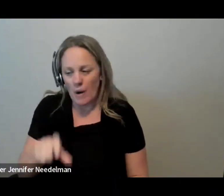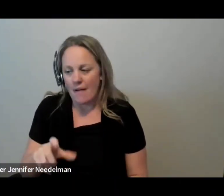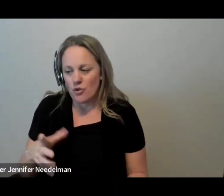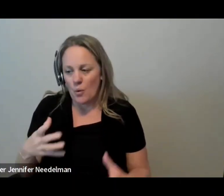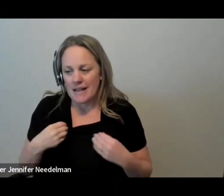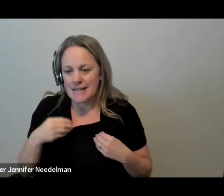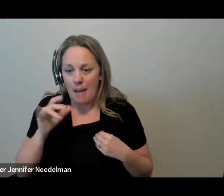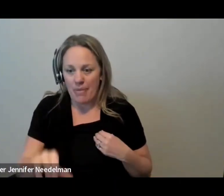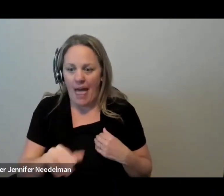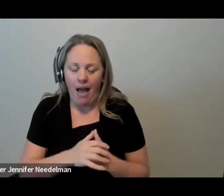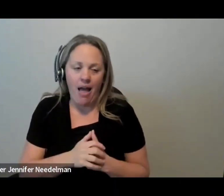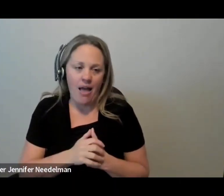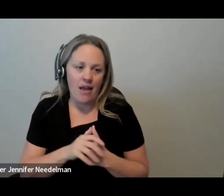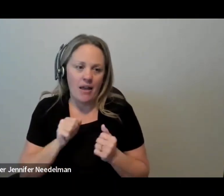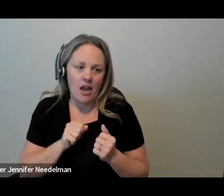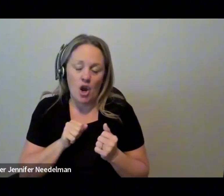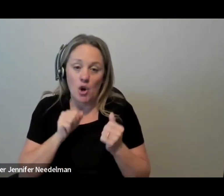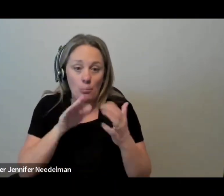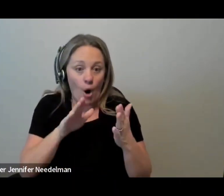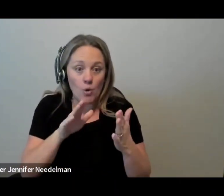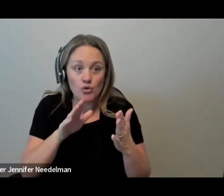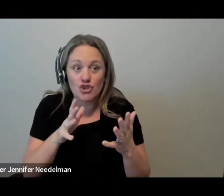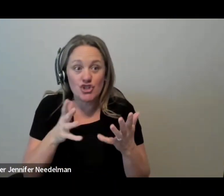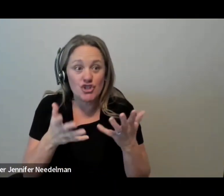and approach which hill we wanna die on this week.